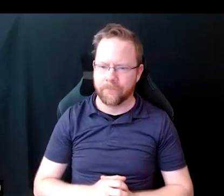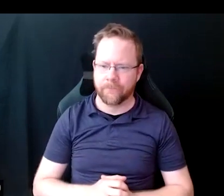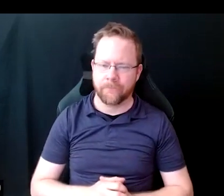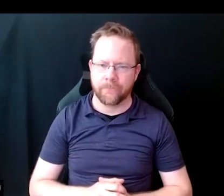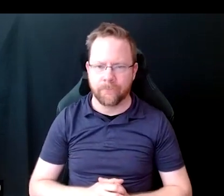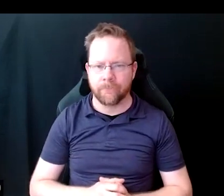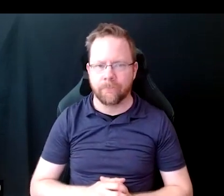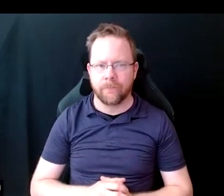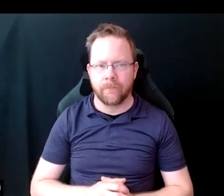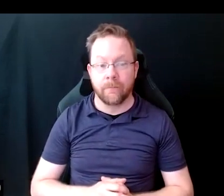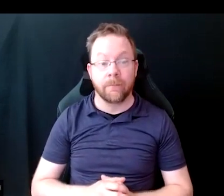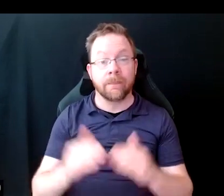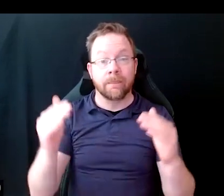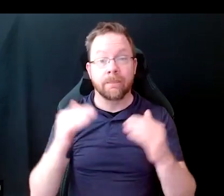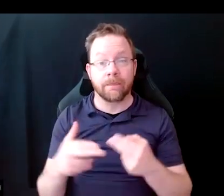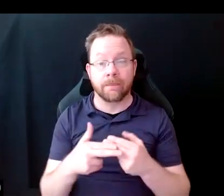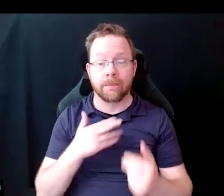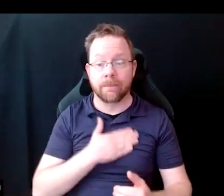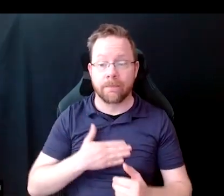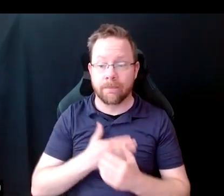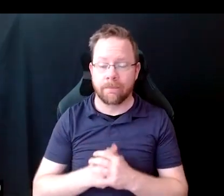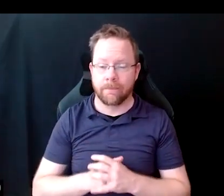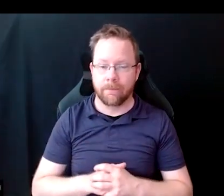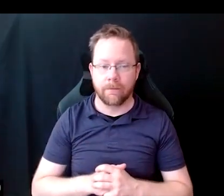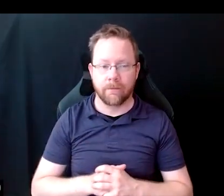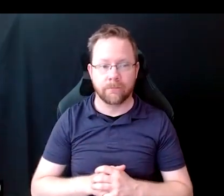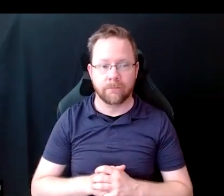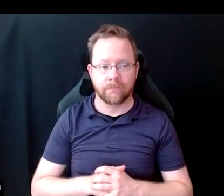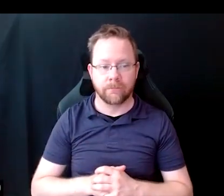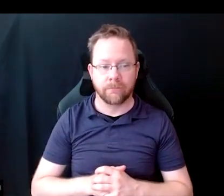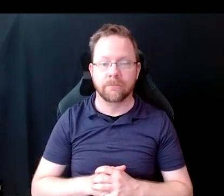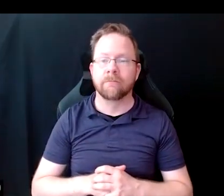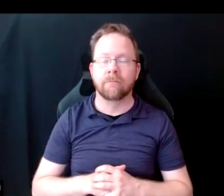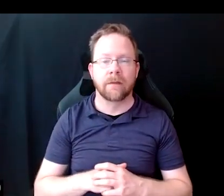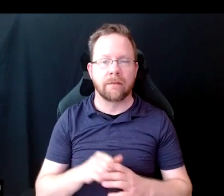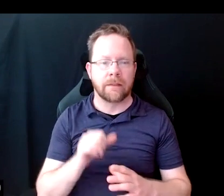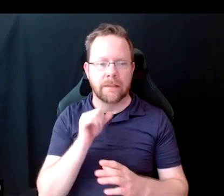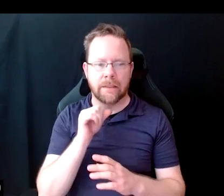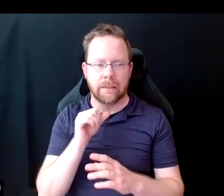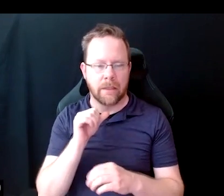Let's see, next slide, please. This is the stop, the off-nominal landing. This gets a lot of attention.